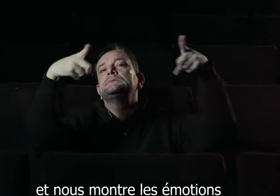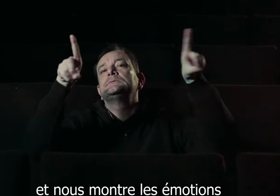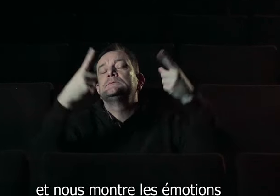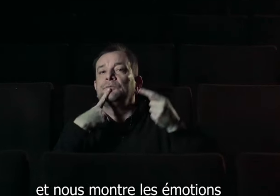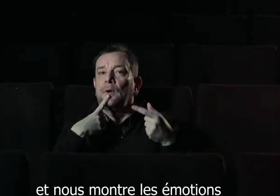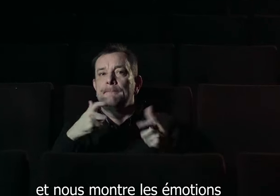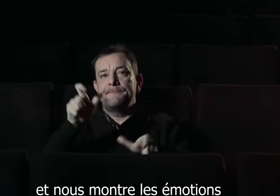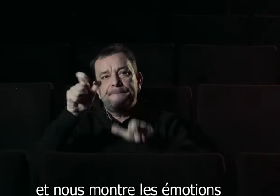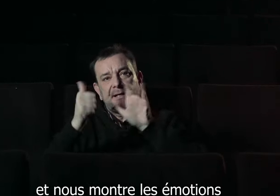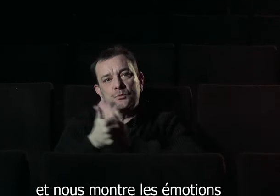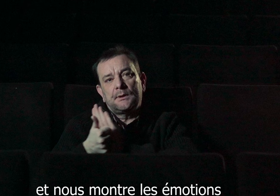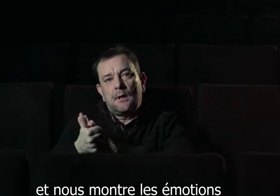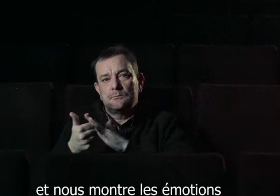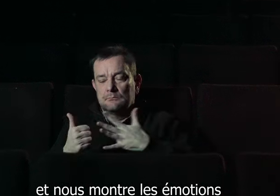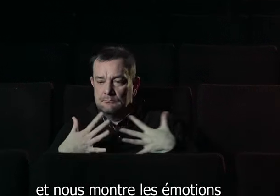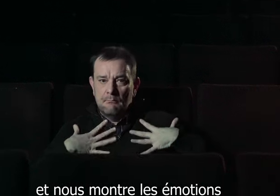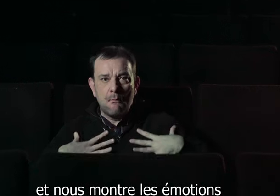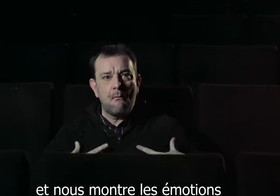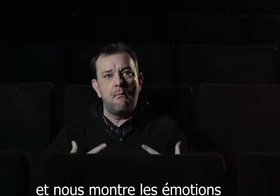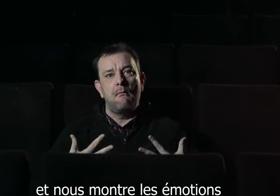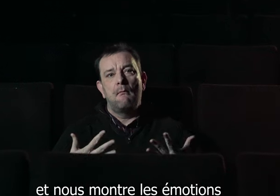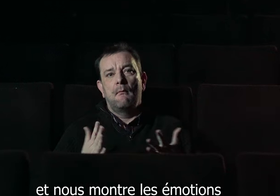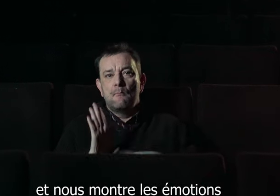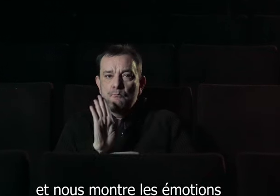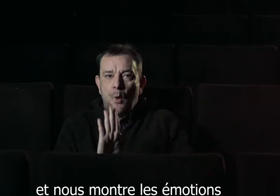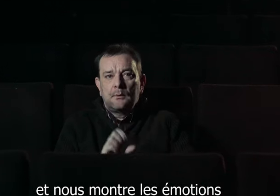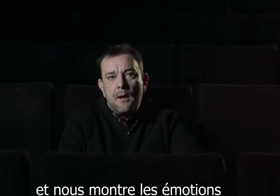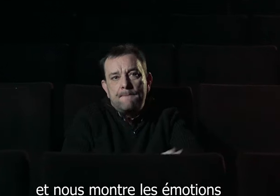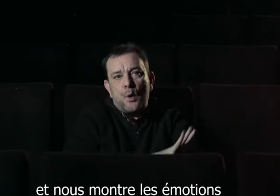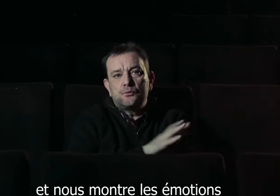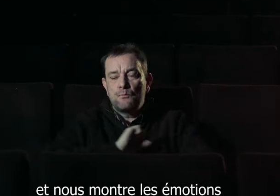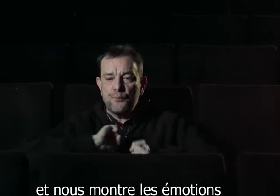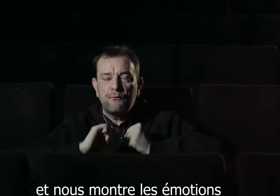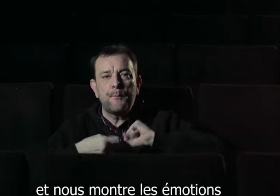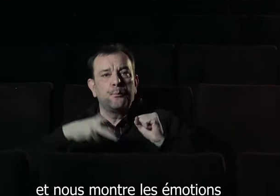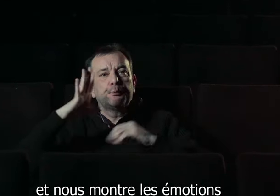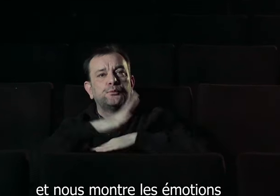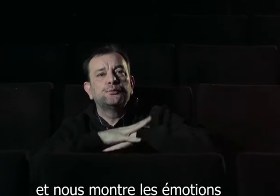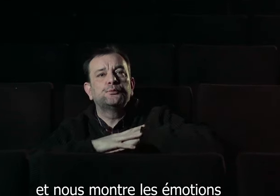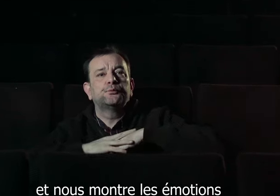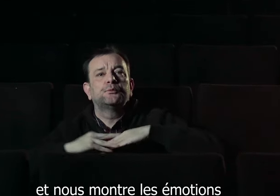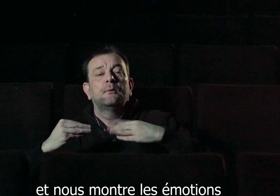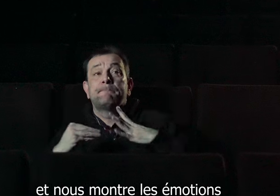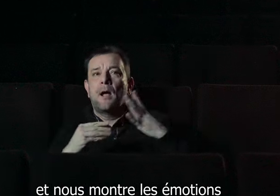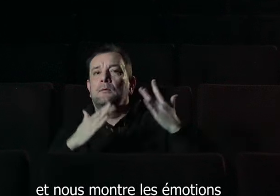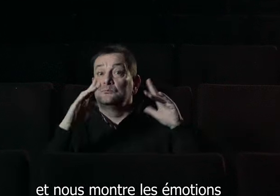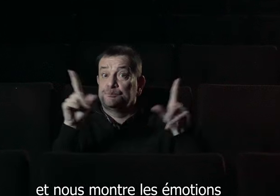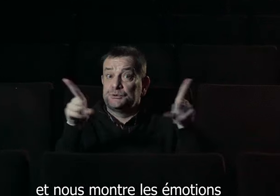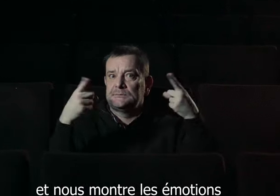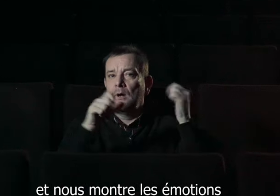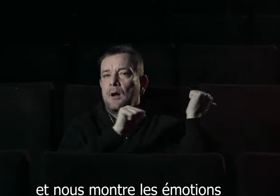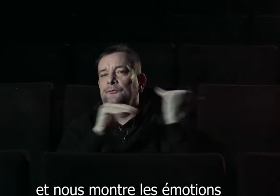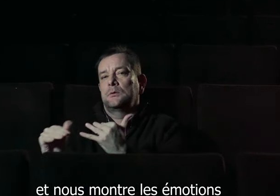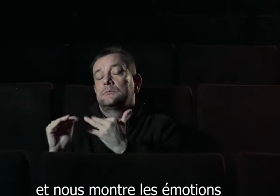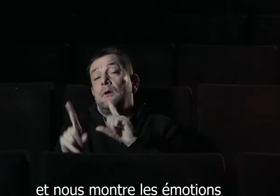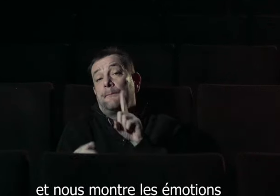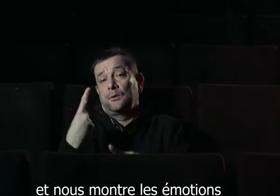and shows us the emotions that this music provides.